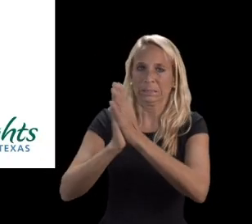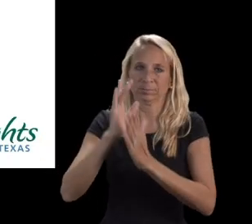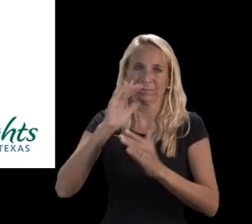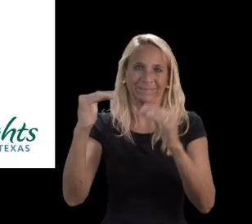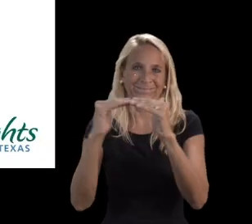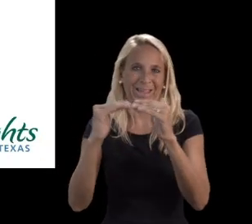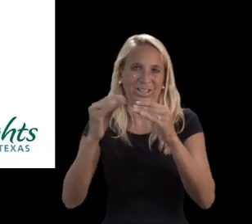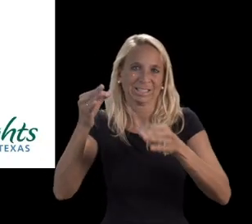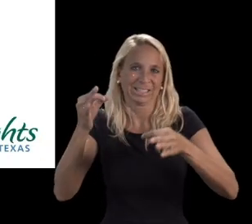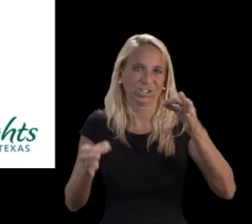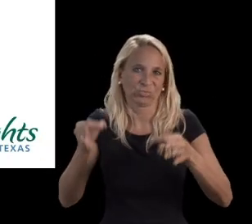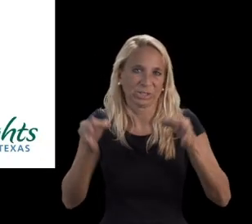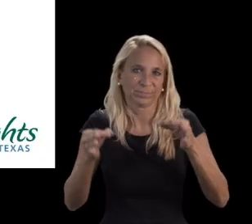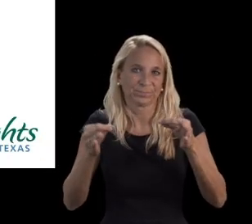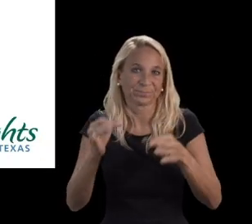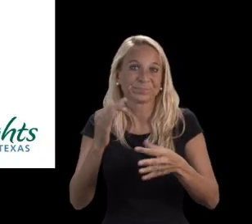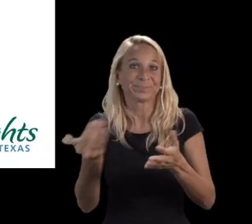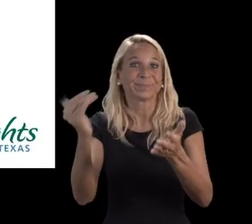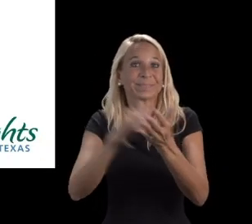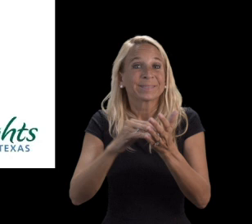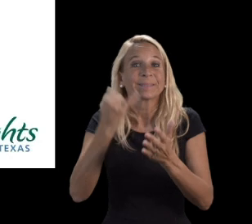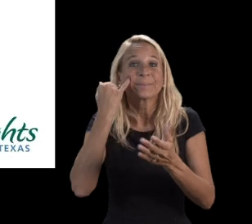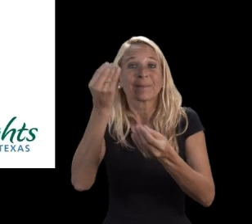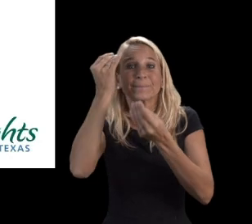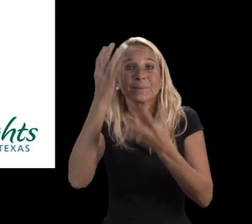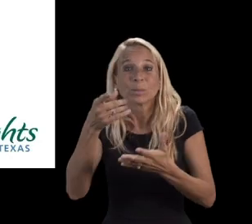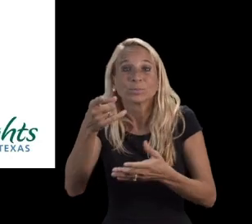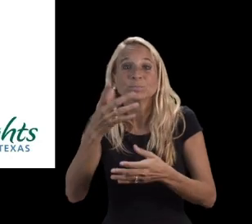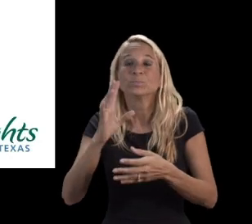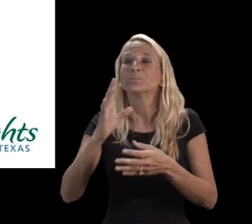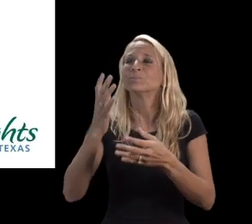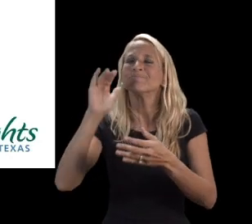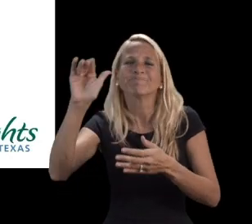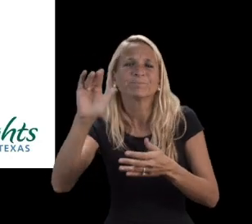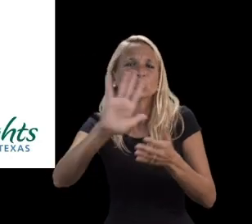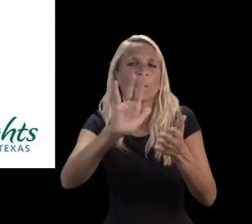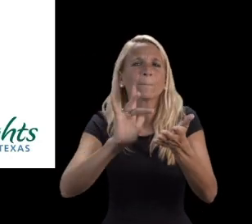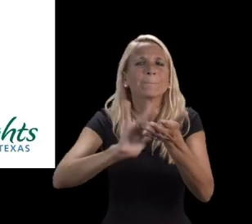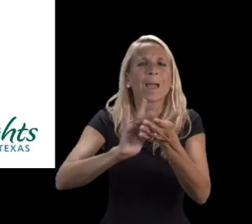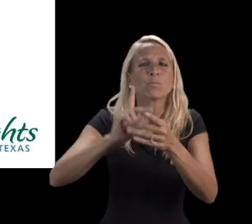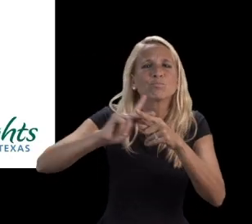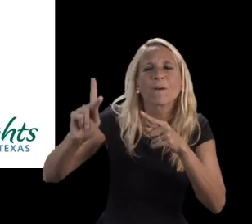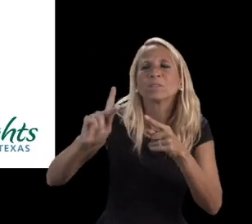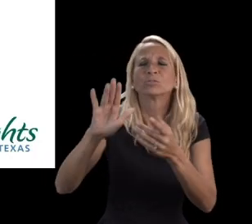So again, you'll get a plethora of information that you can talk to medical professionals about.